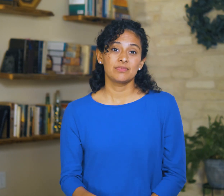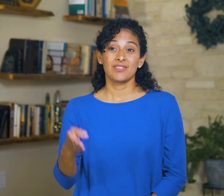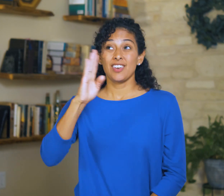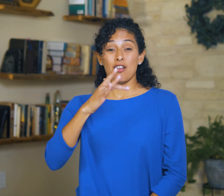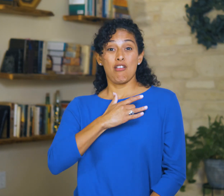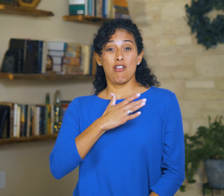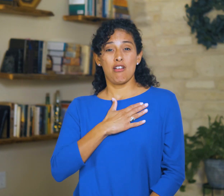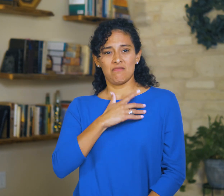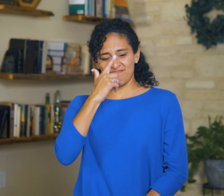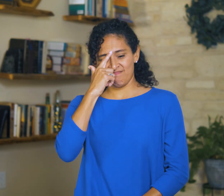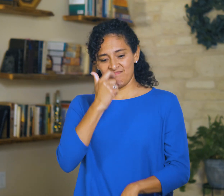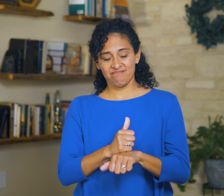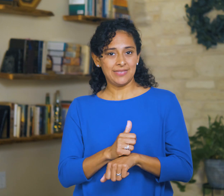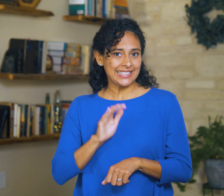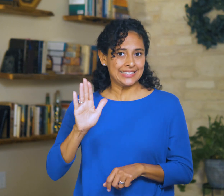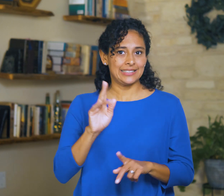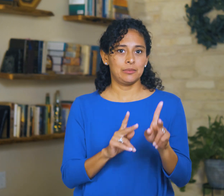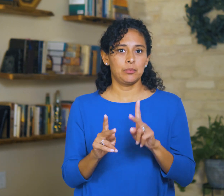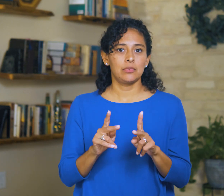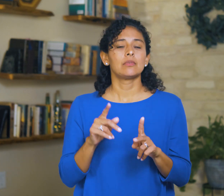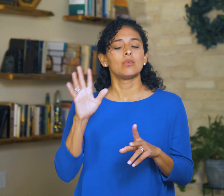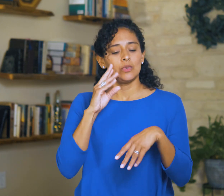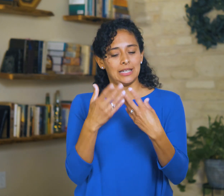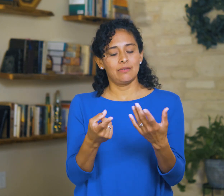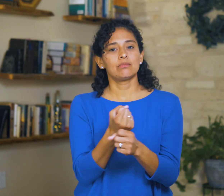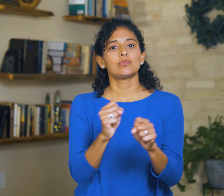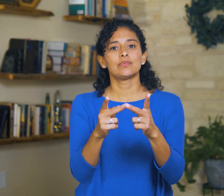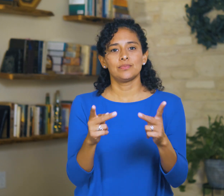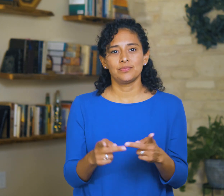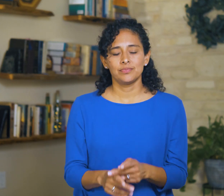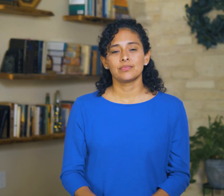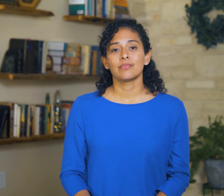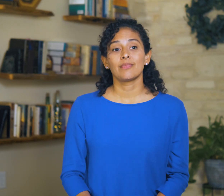God’s heart is set on His people, and He’ll be a refuge to them.